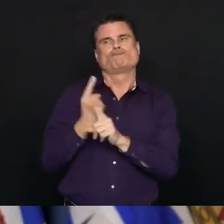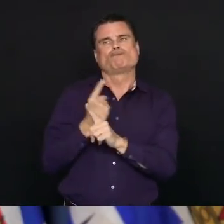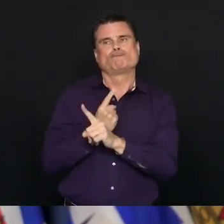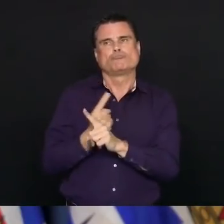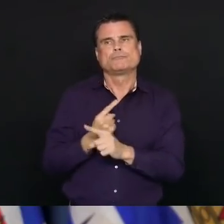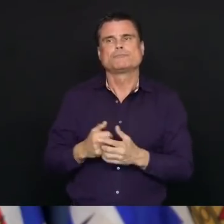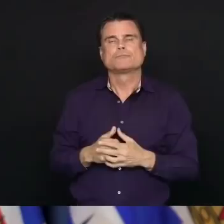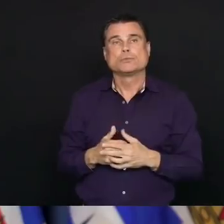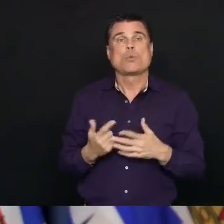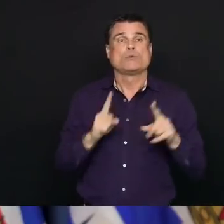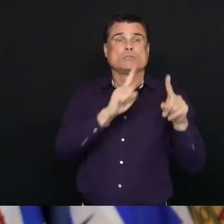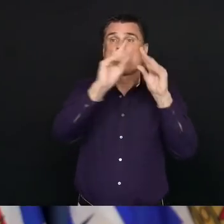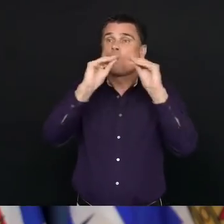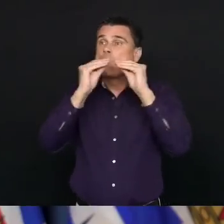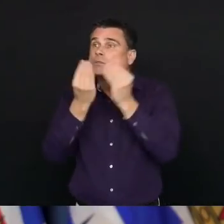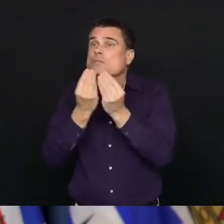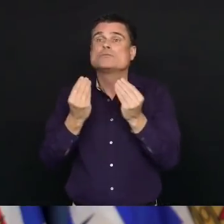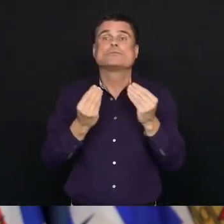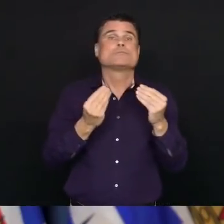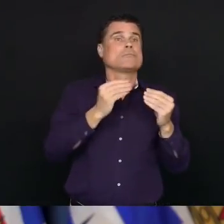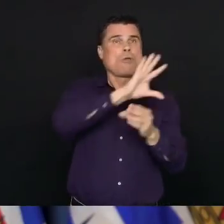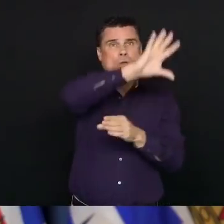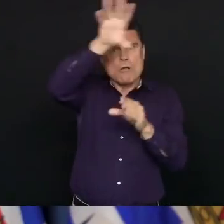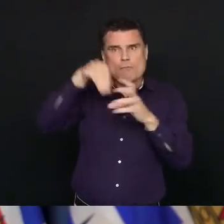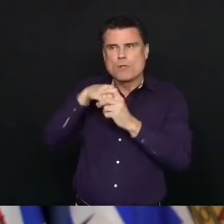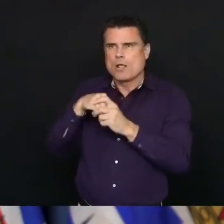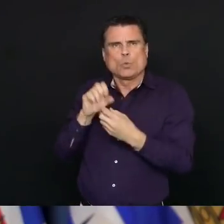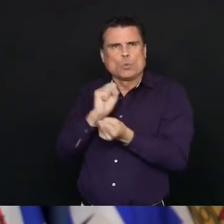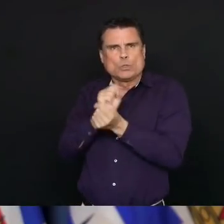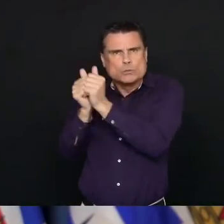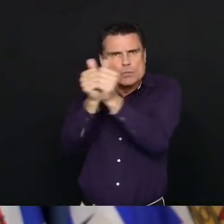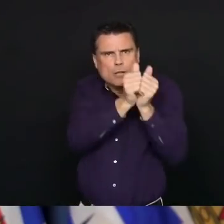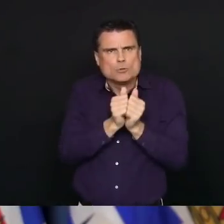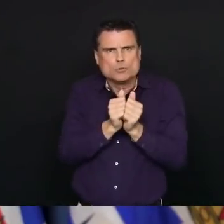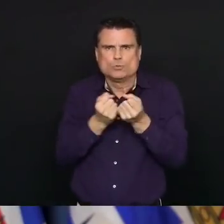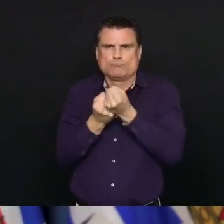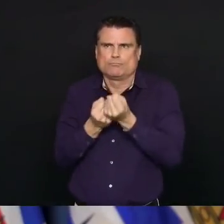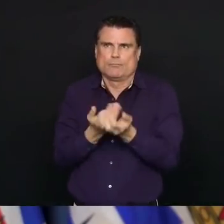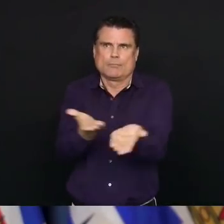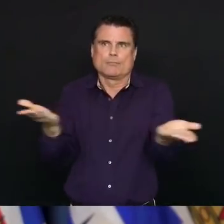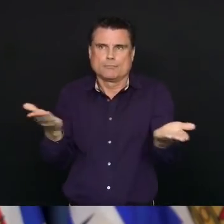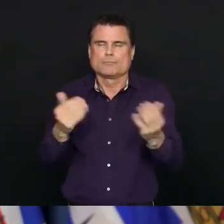care providers denominational health and private employers. This will include a provincial reference group that will be established with the